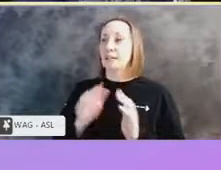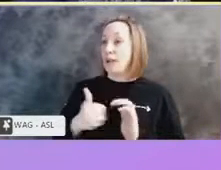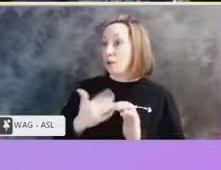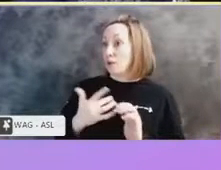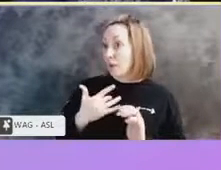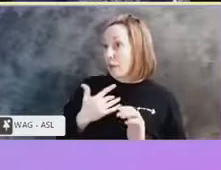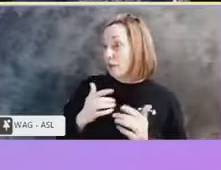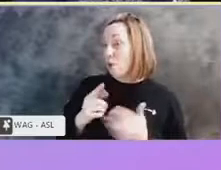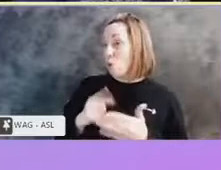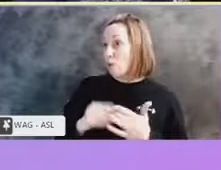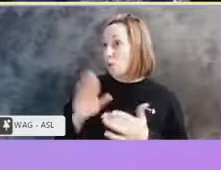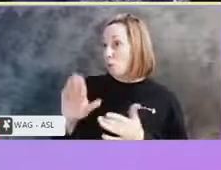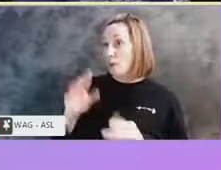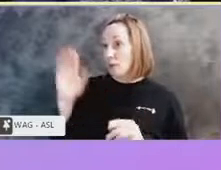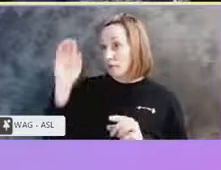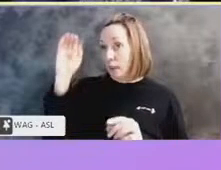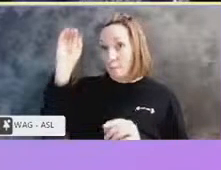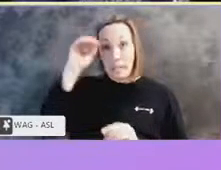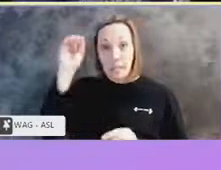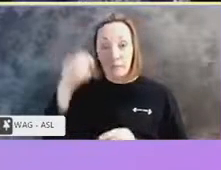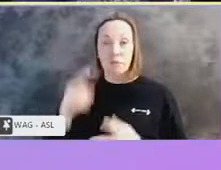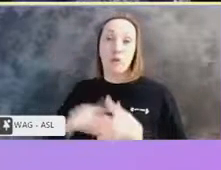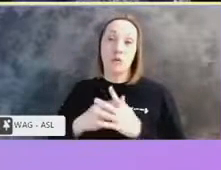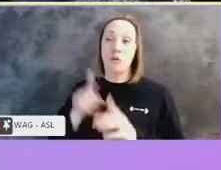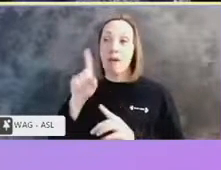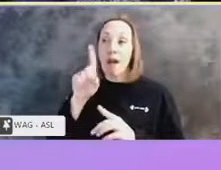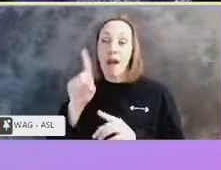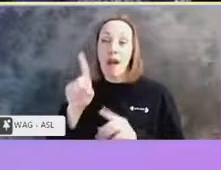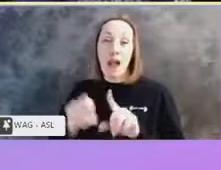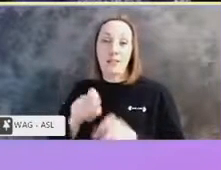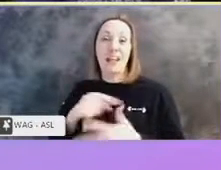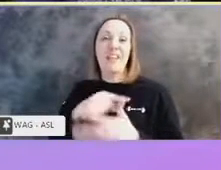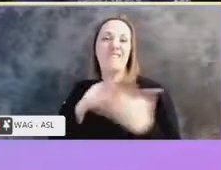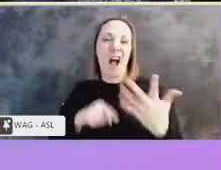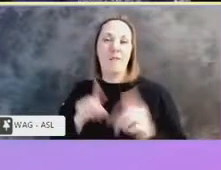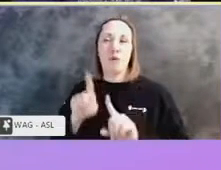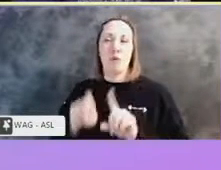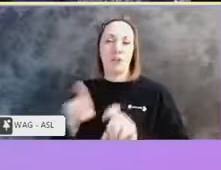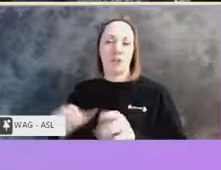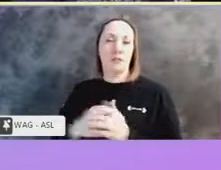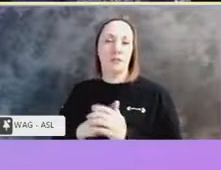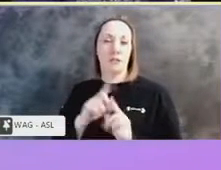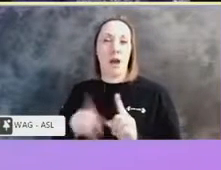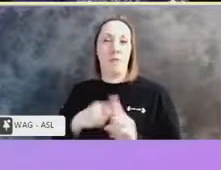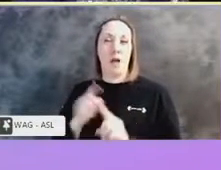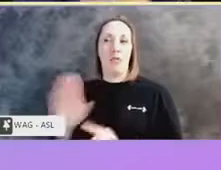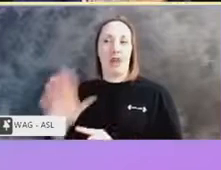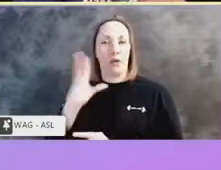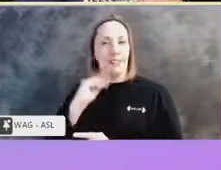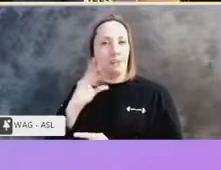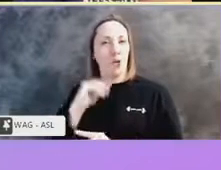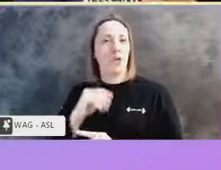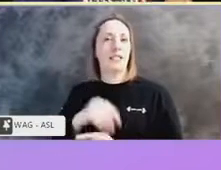was, because again, it doesn't make any sense to do all of this and then ask people whether they feel when they think about it. So I started asking